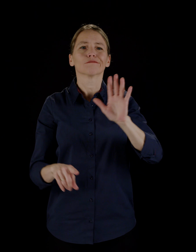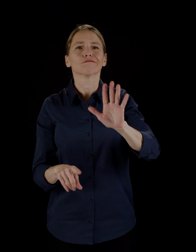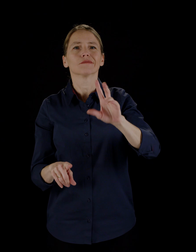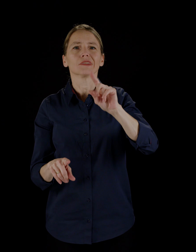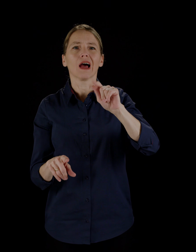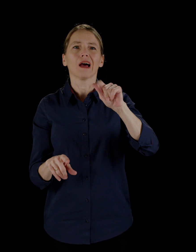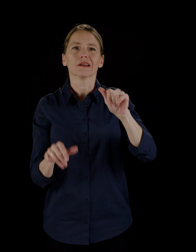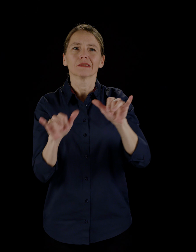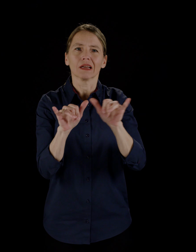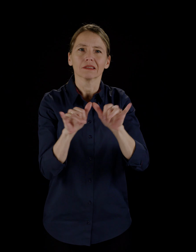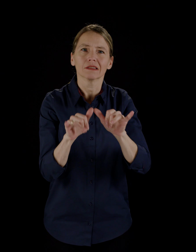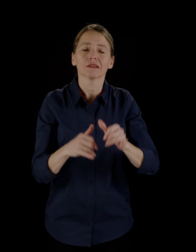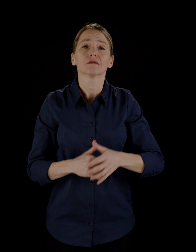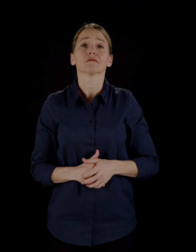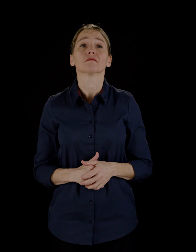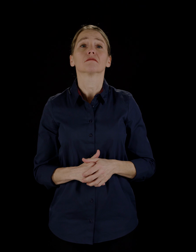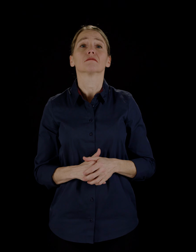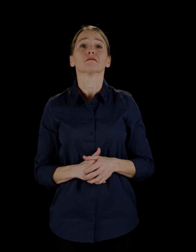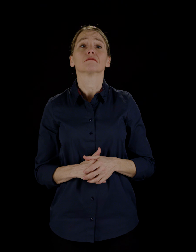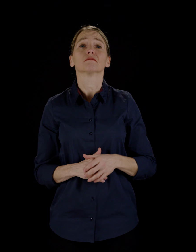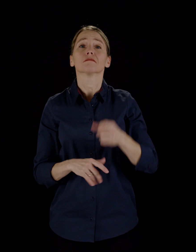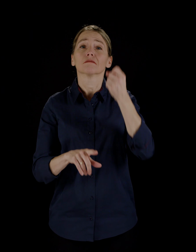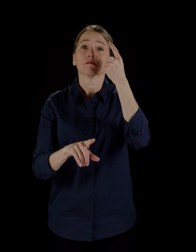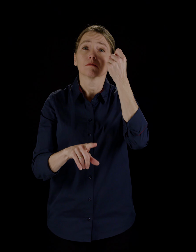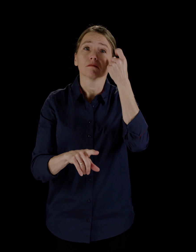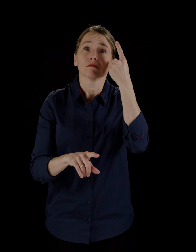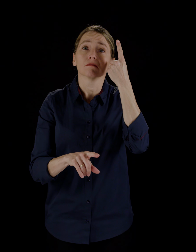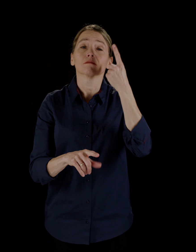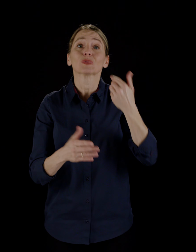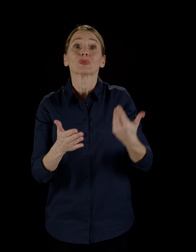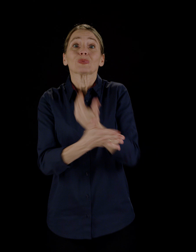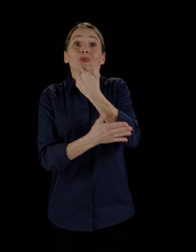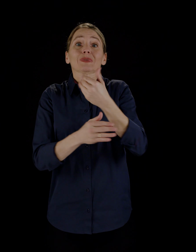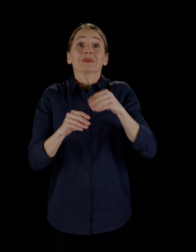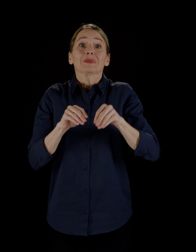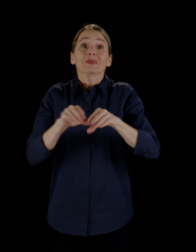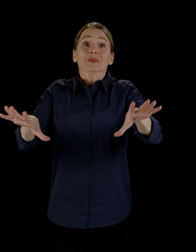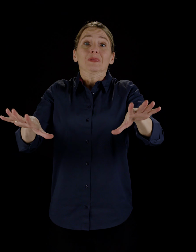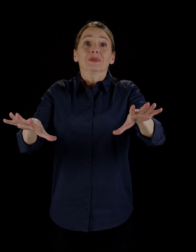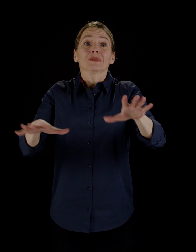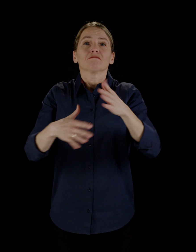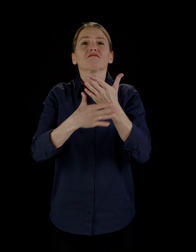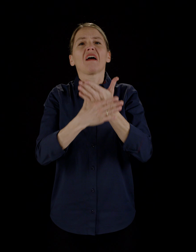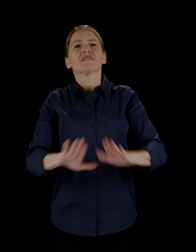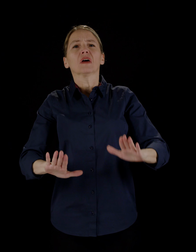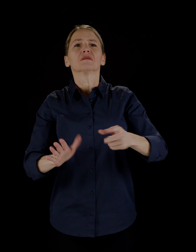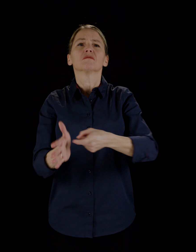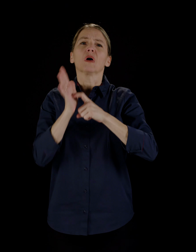to 60 GB to download. It’s important to keep in mind that downloading the game will